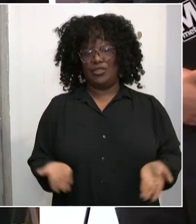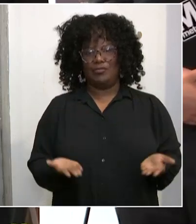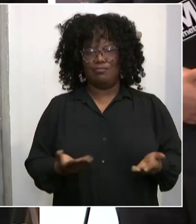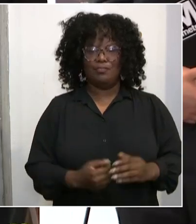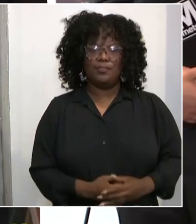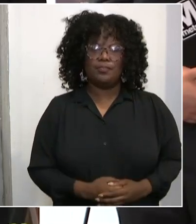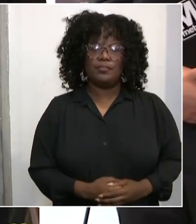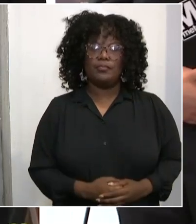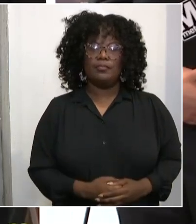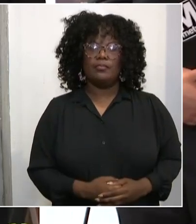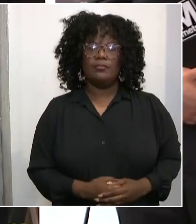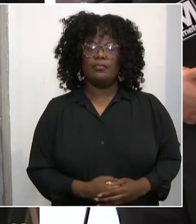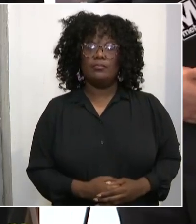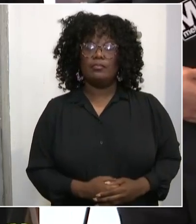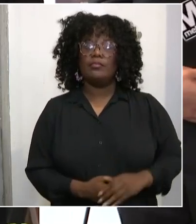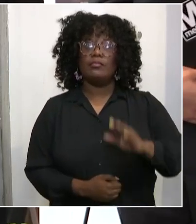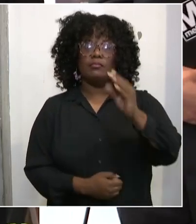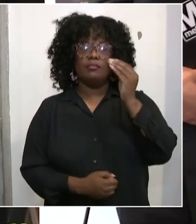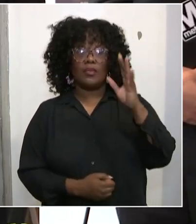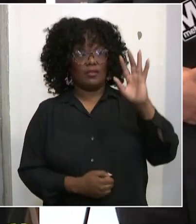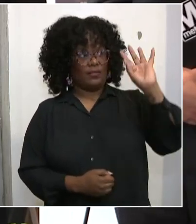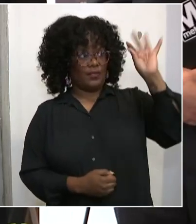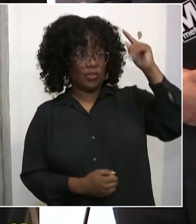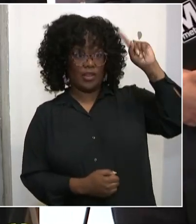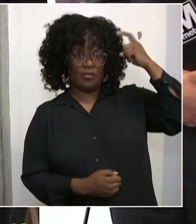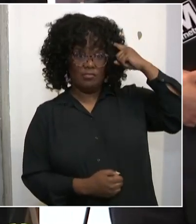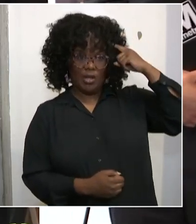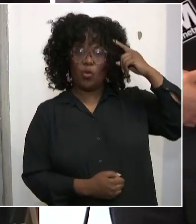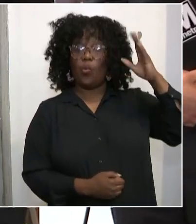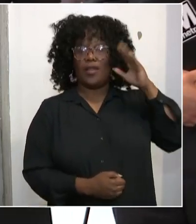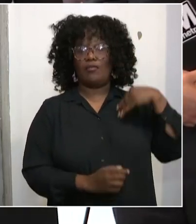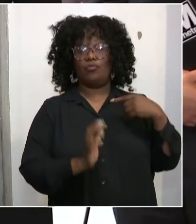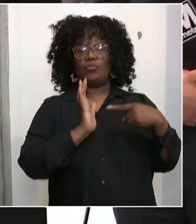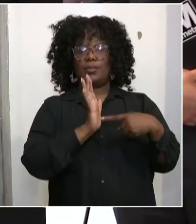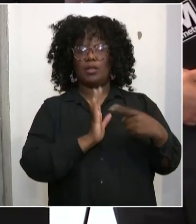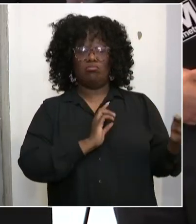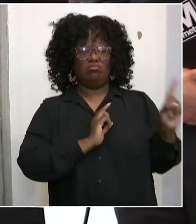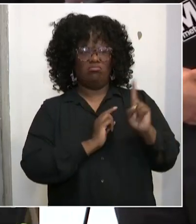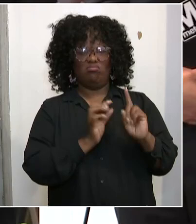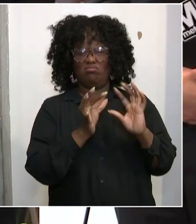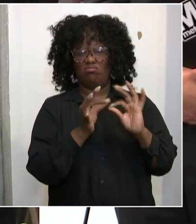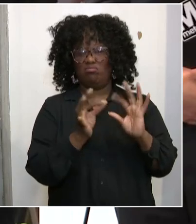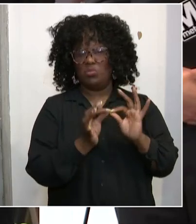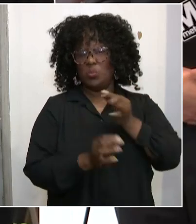We know DC is no stranger to high profile gatherings and we have a proven